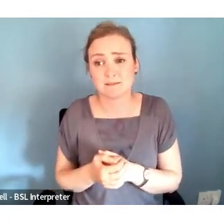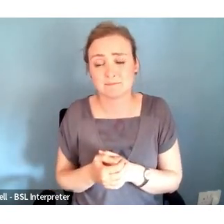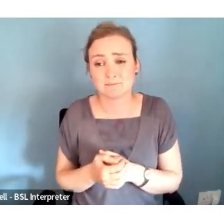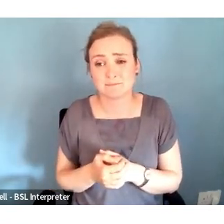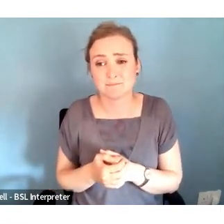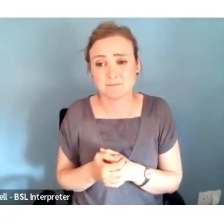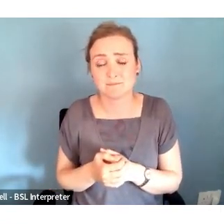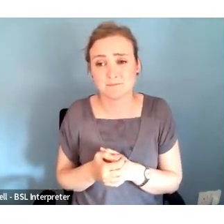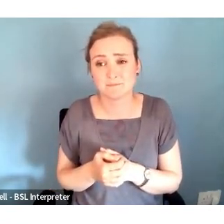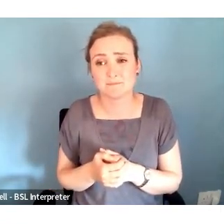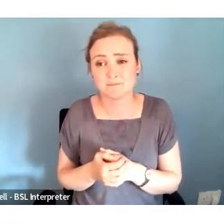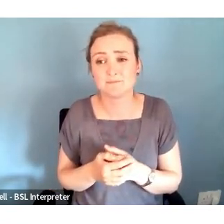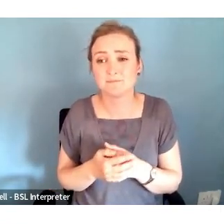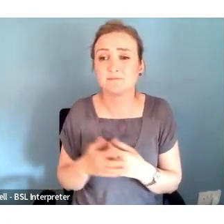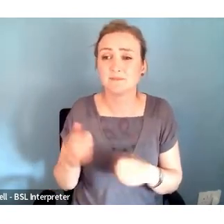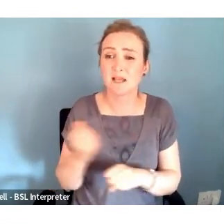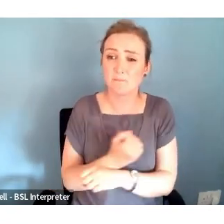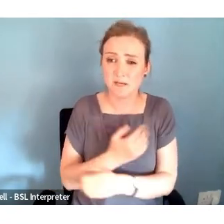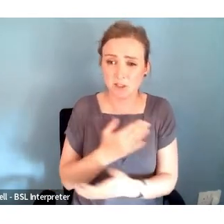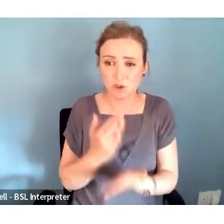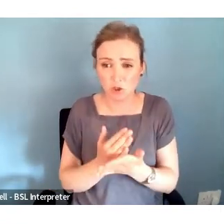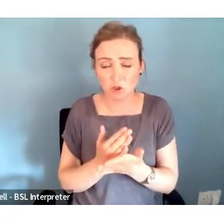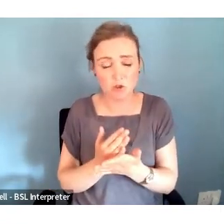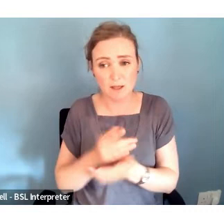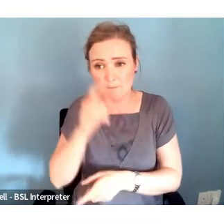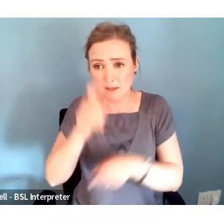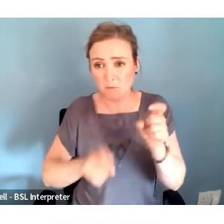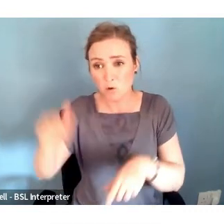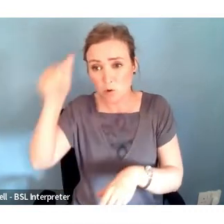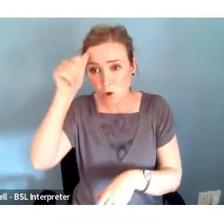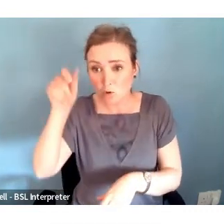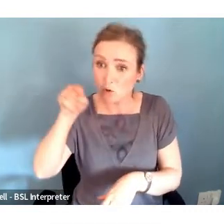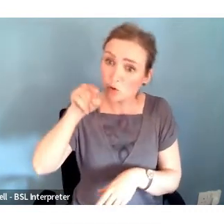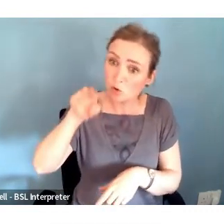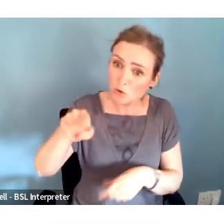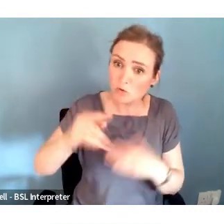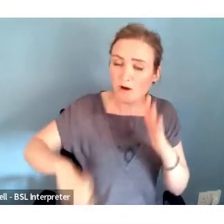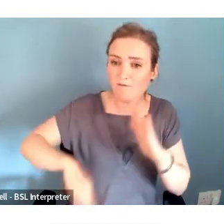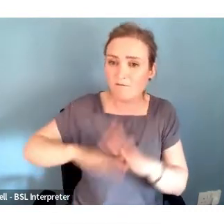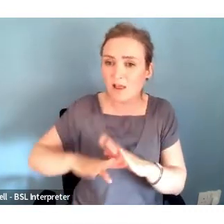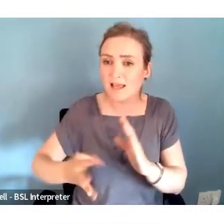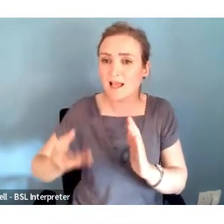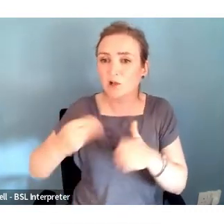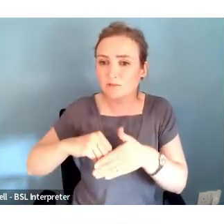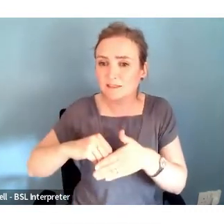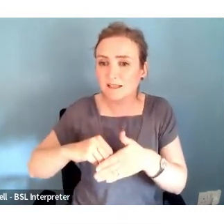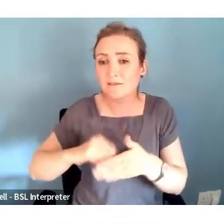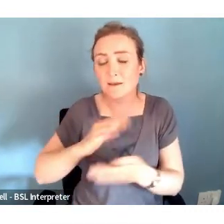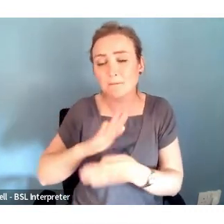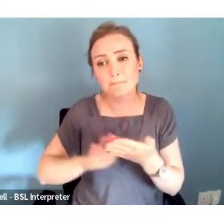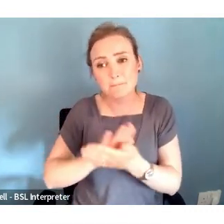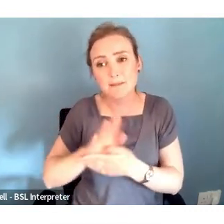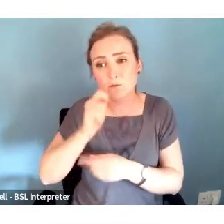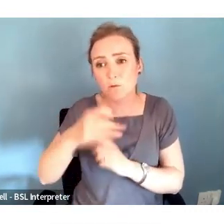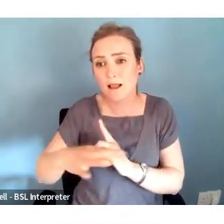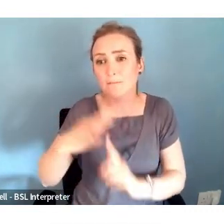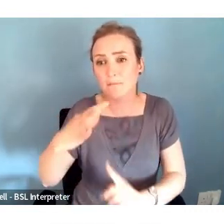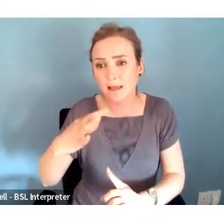apply. So, it is how do we make that really clear. One of the things that our candidates say to us is if we can see that an employer has